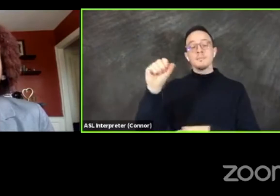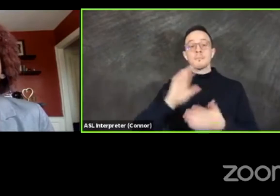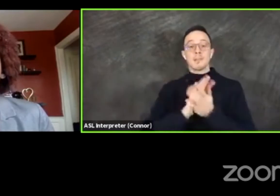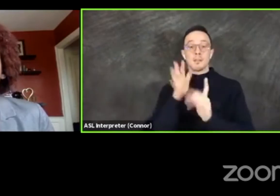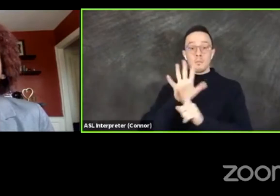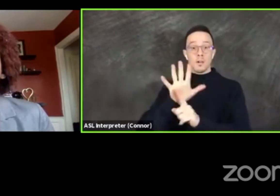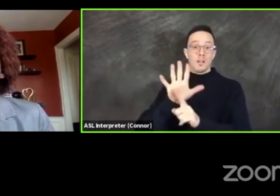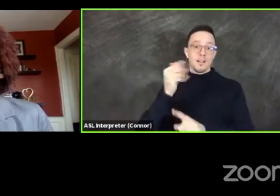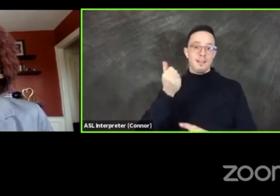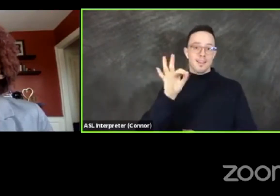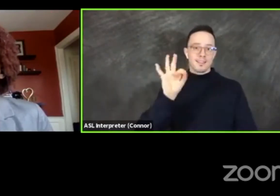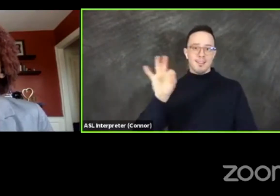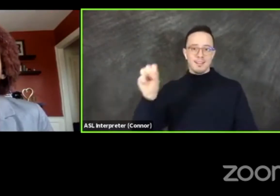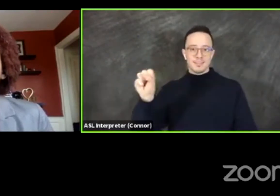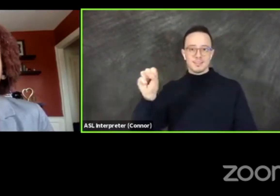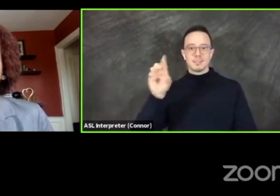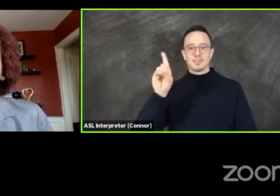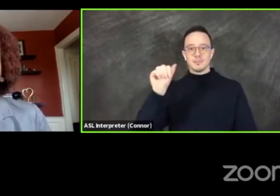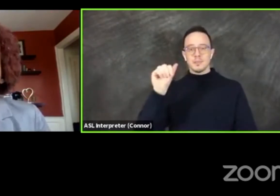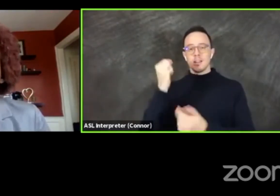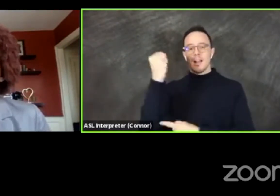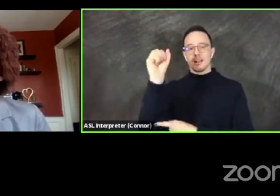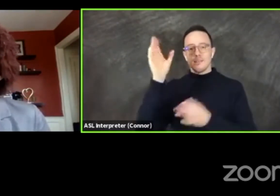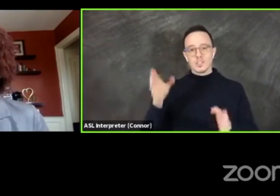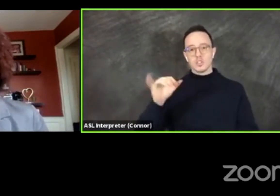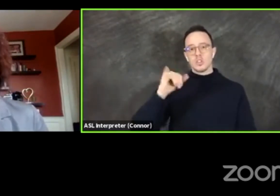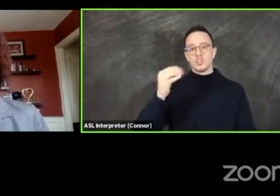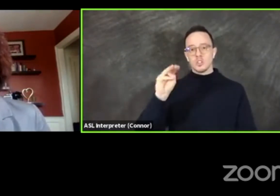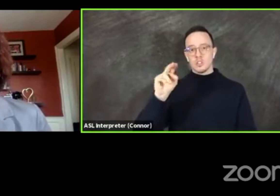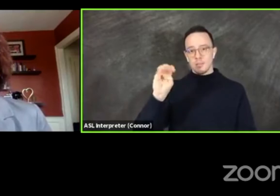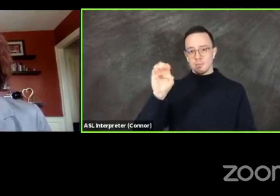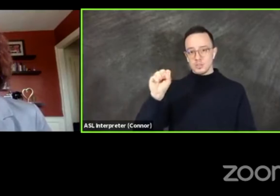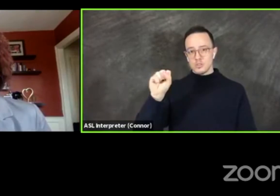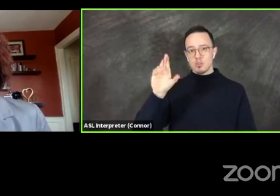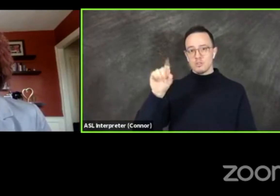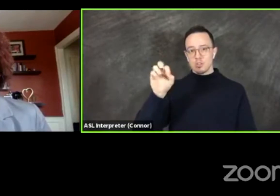DISABILITY ACTIVIST JAMES CHARLTON THROUGH ITS USE BY SOUTH AFRICAN DISABILITY